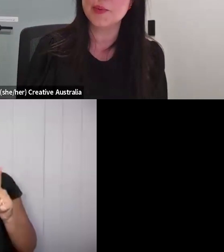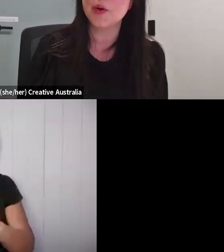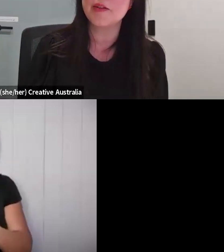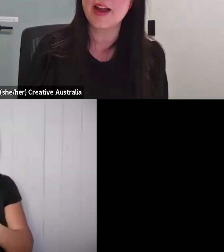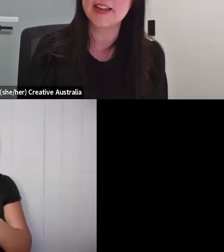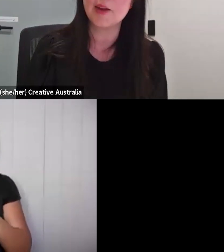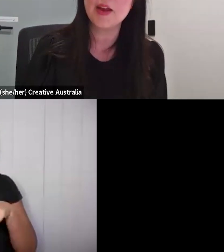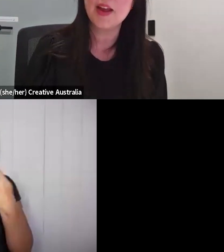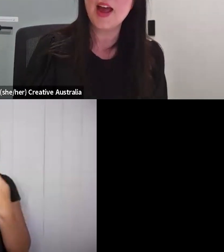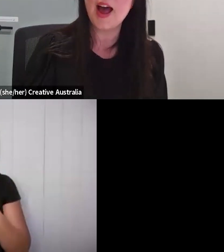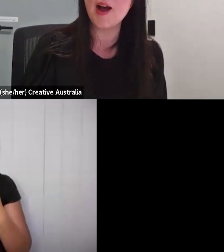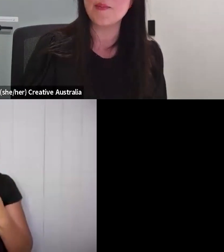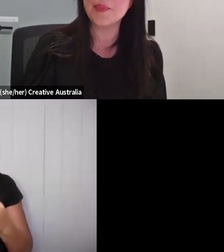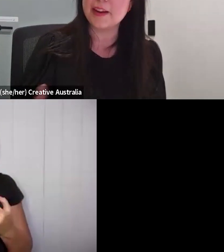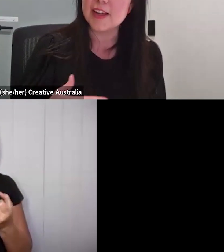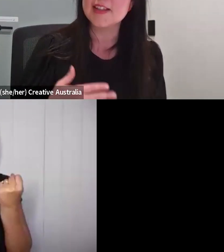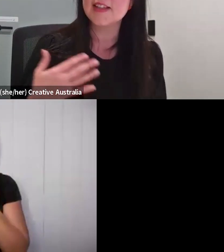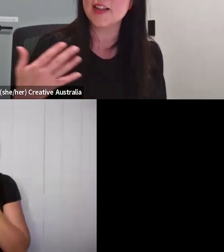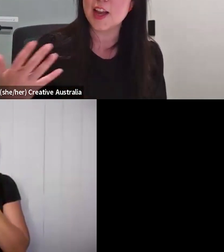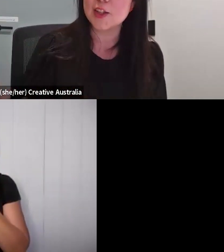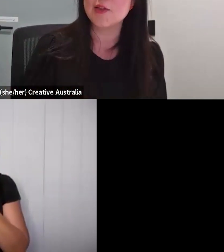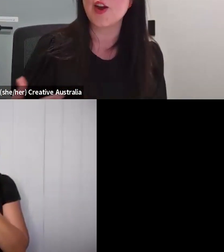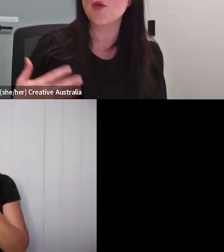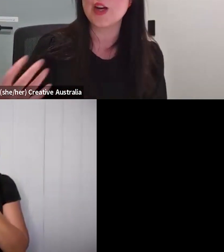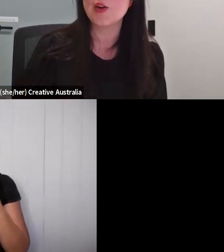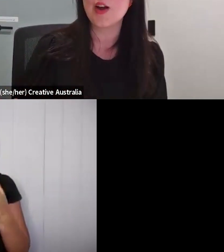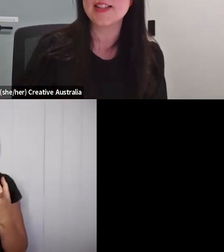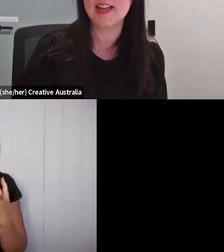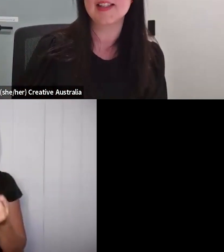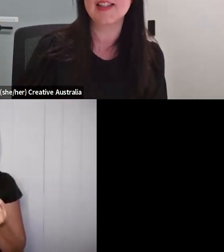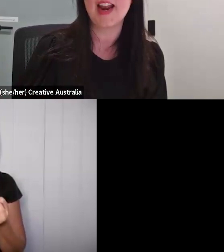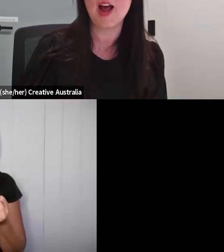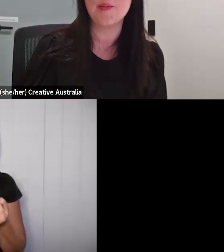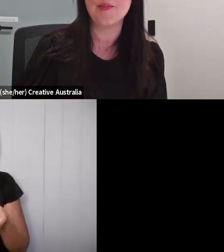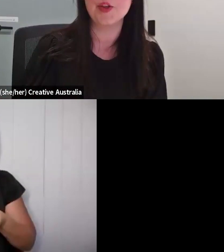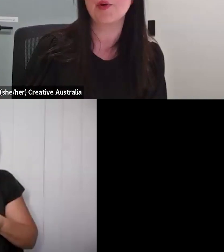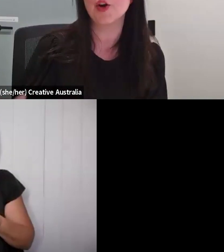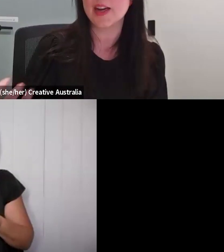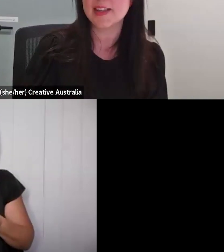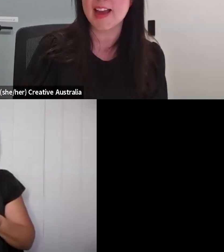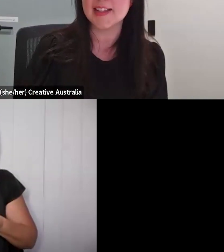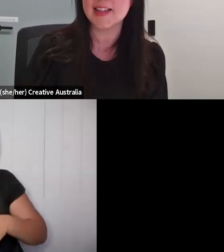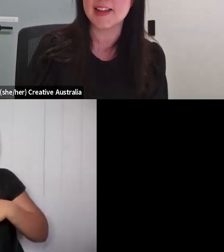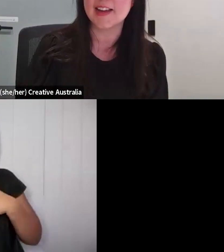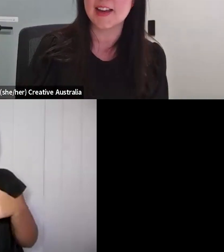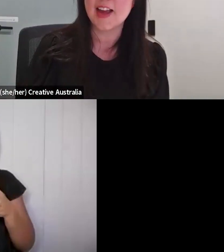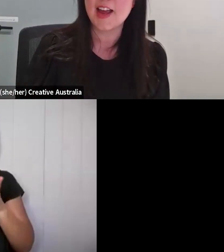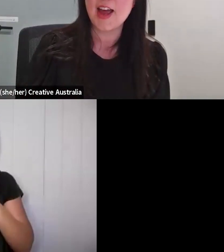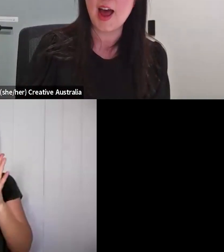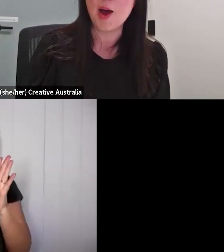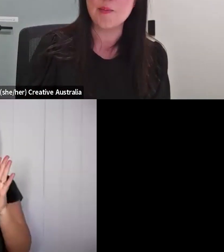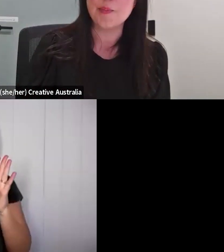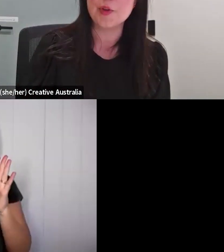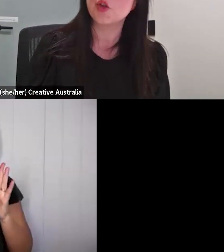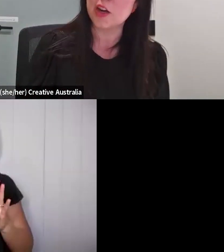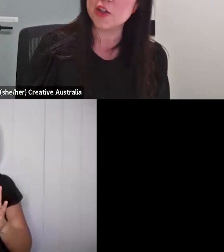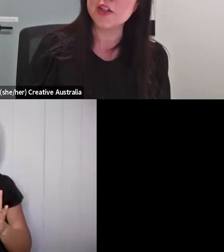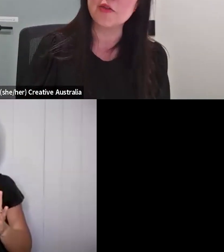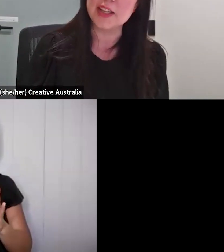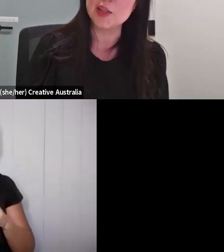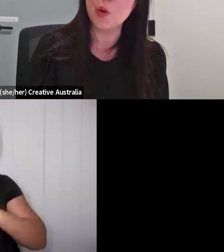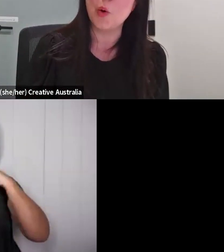support in our team. There is a real sense that this project has the structure to really support